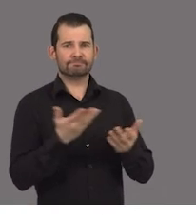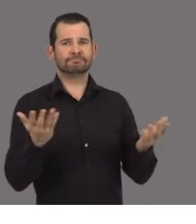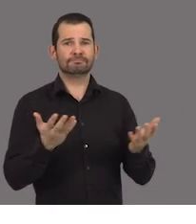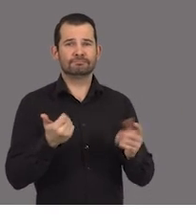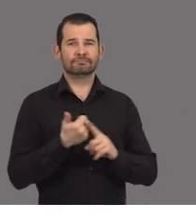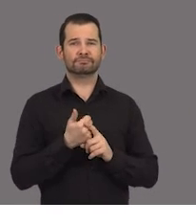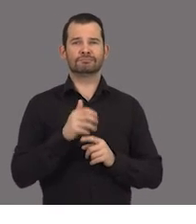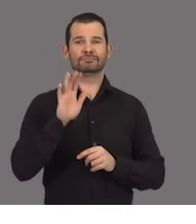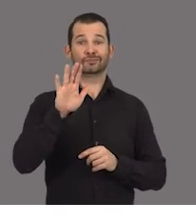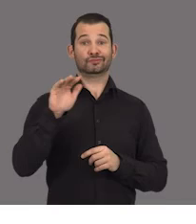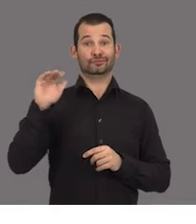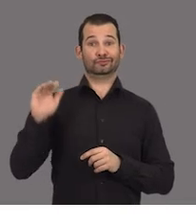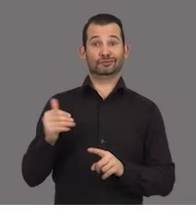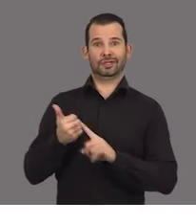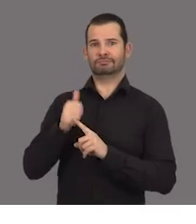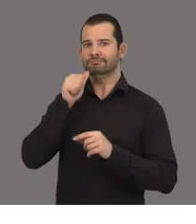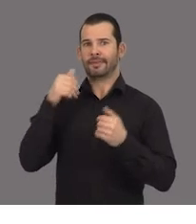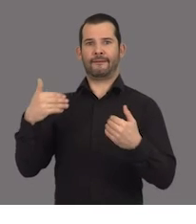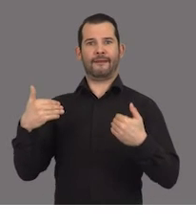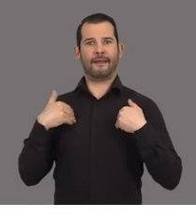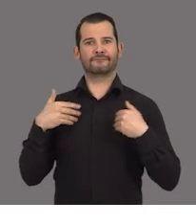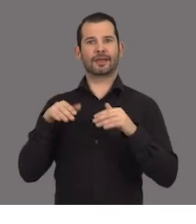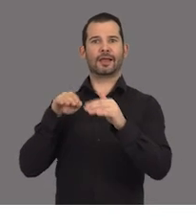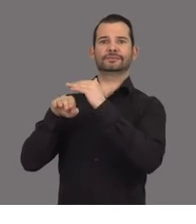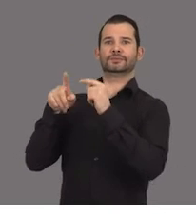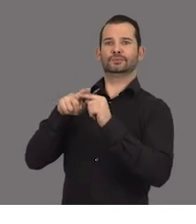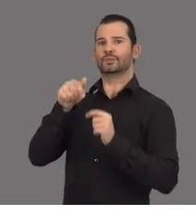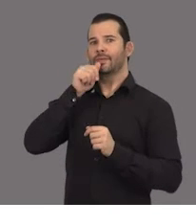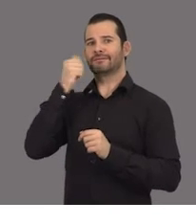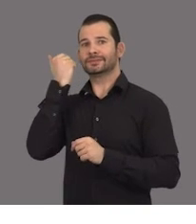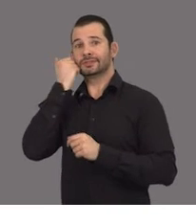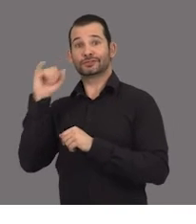Your child does not have access to private dental insurance; and